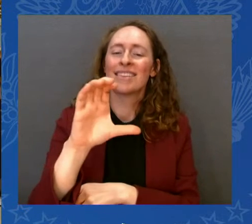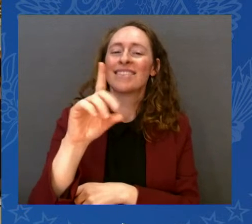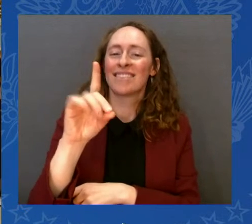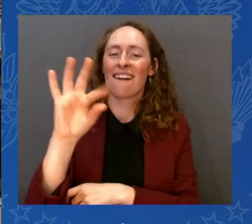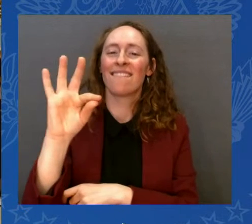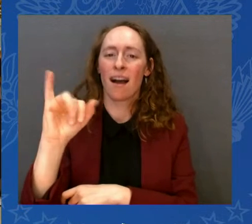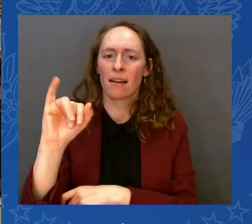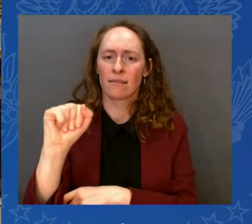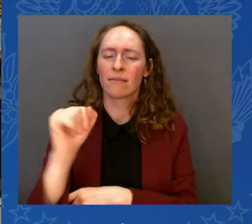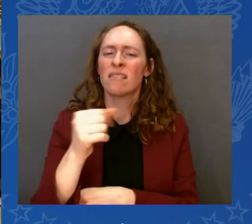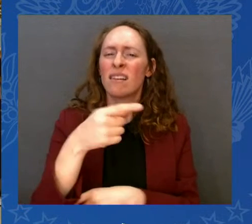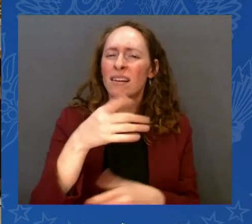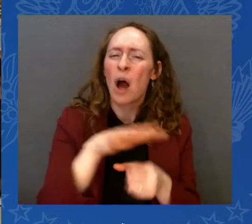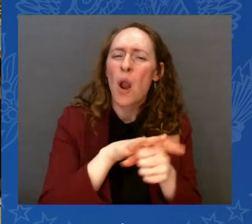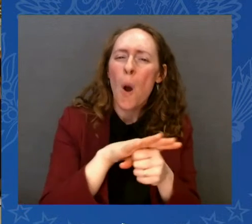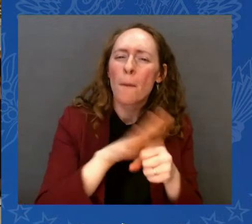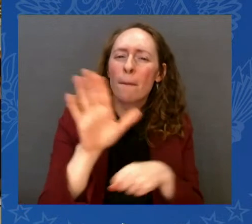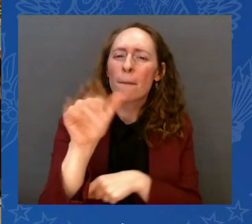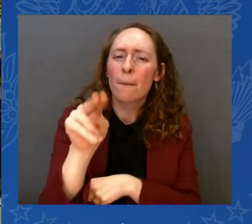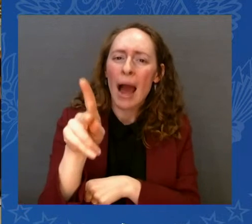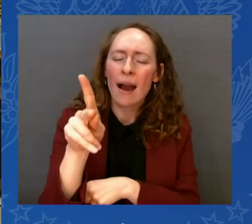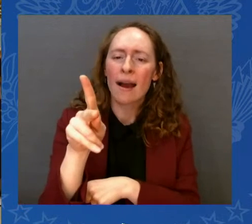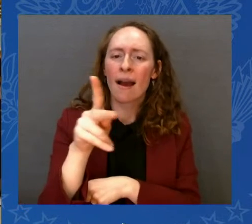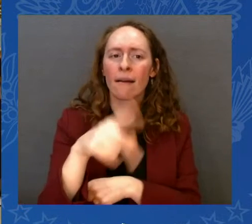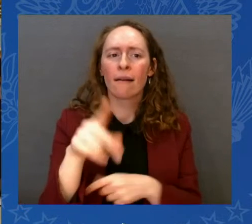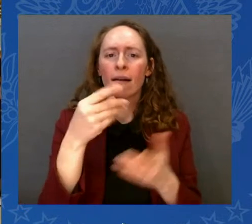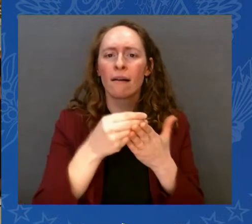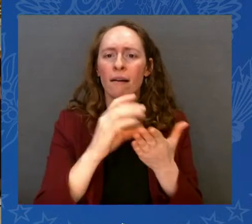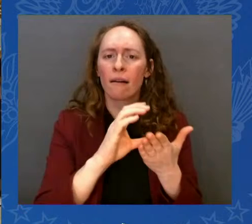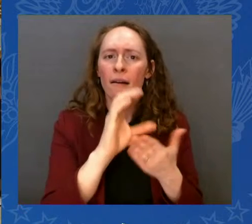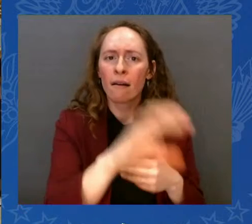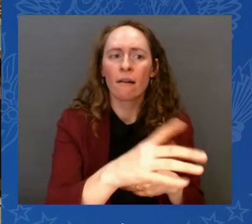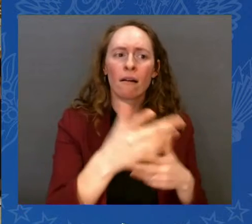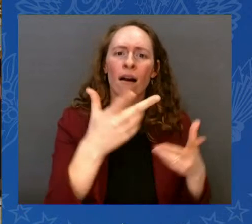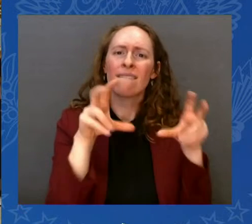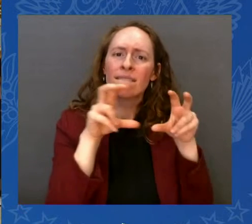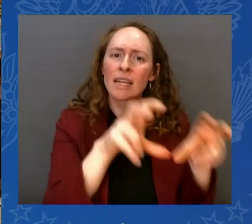were together with the President in Pennsylvania to talk about what we need to do